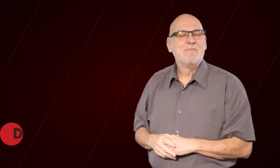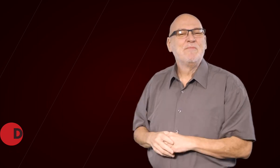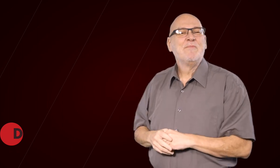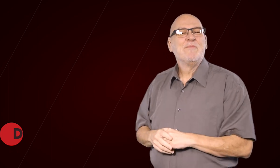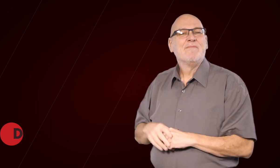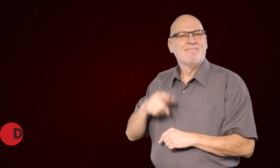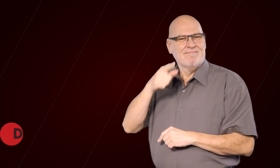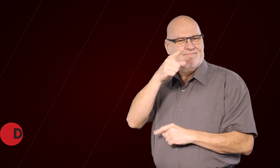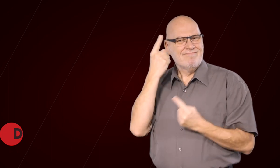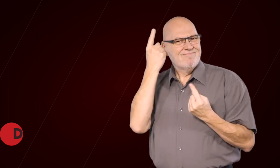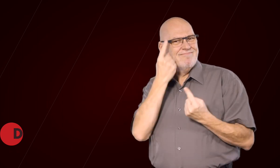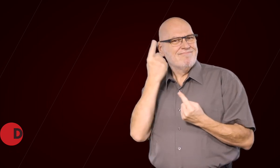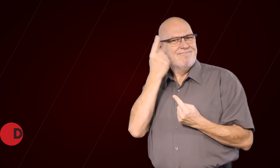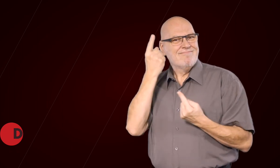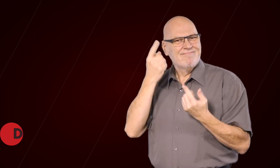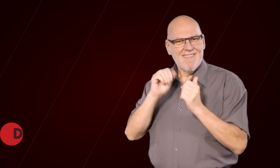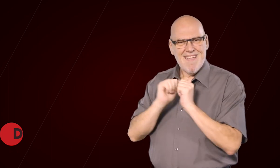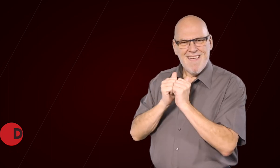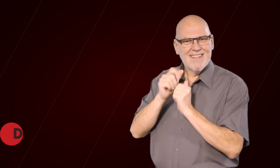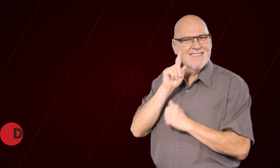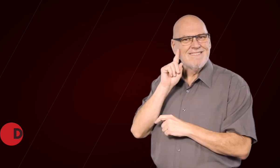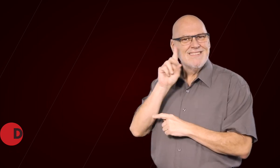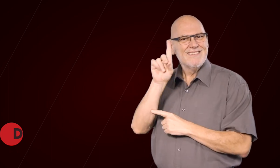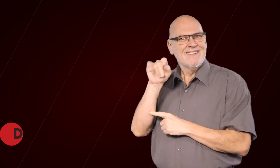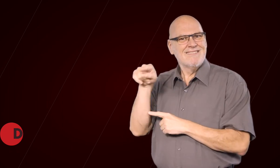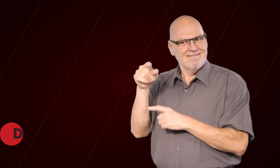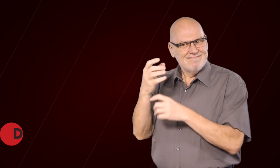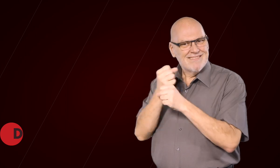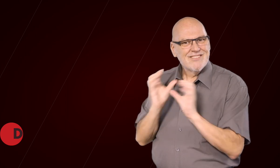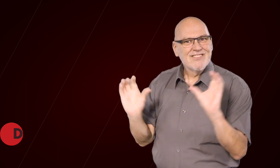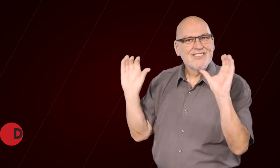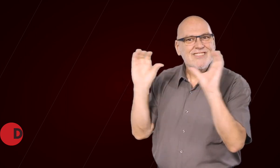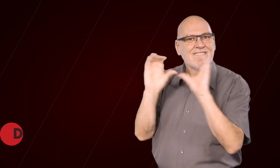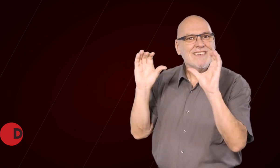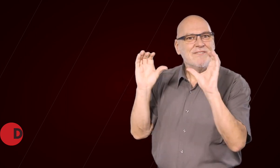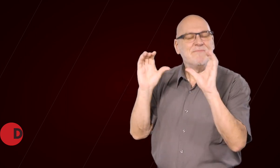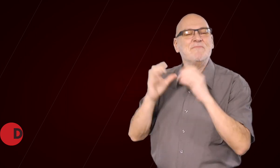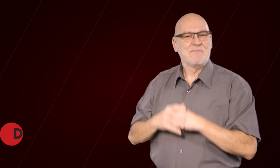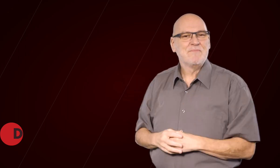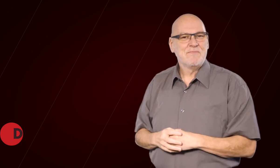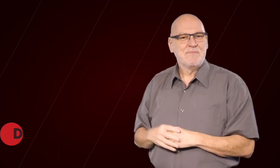how Deaf Interpretersget certified?